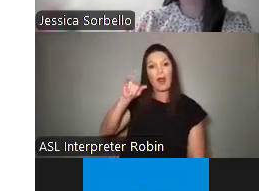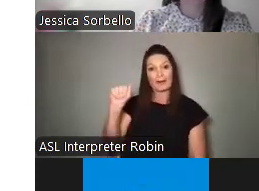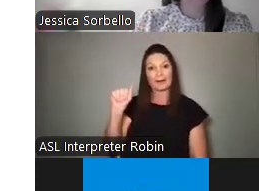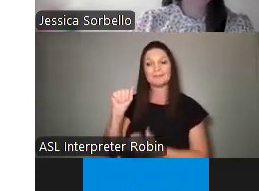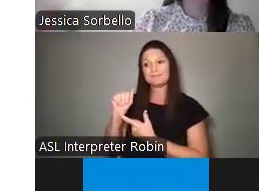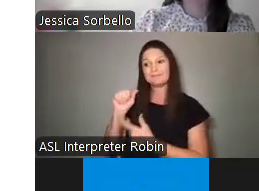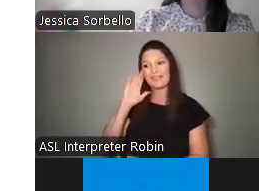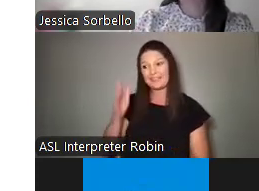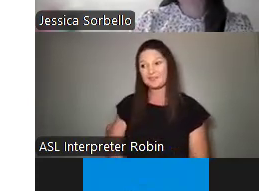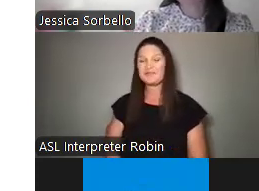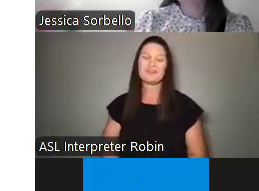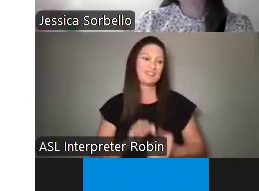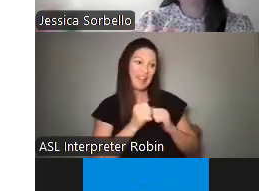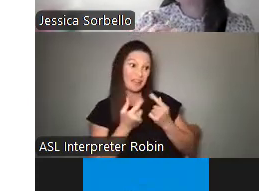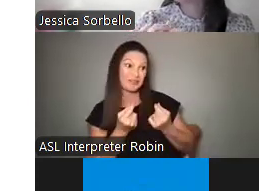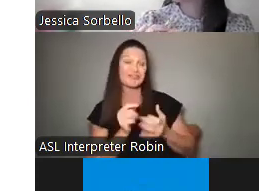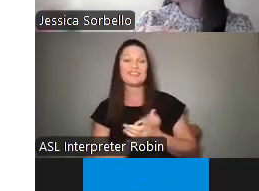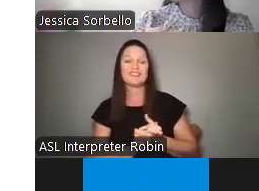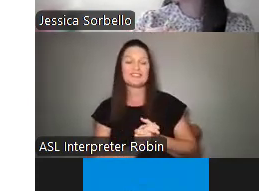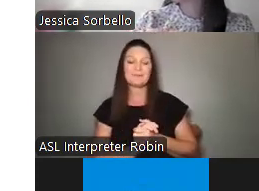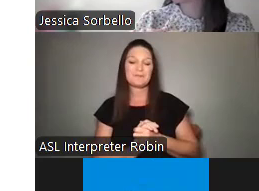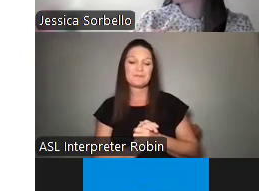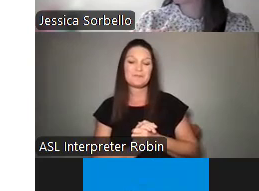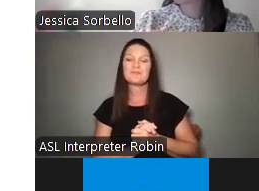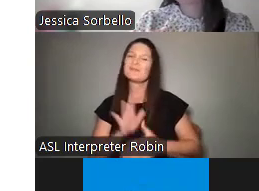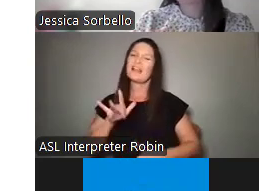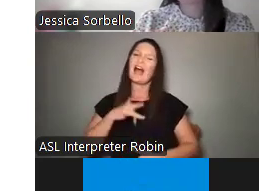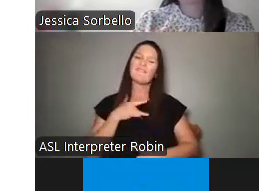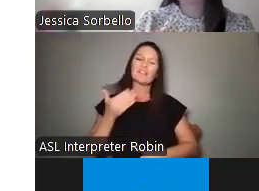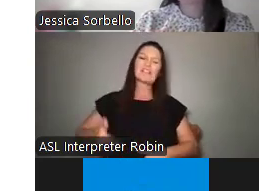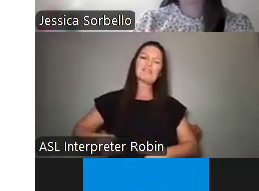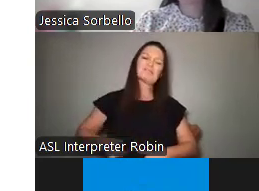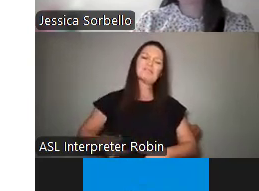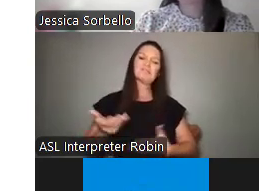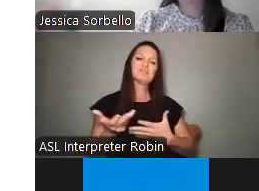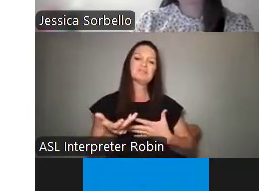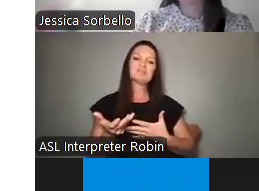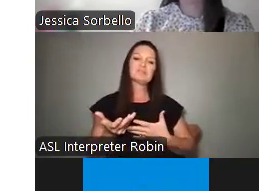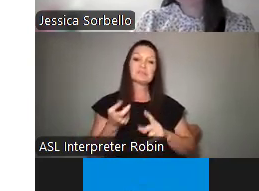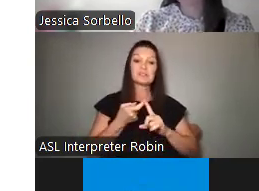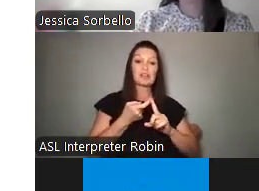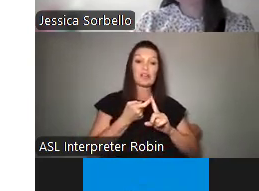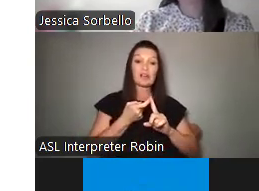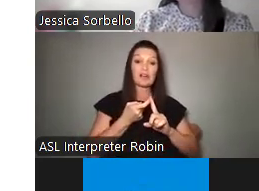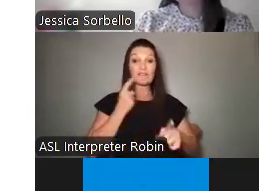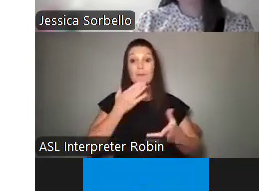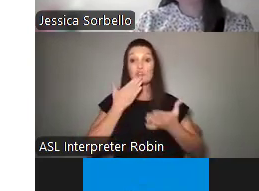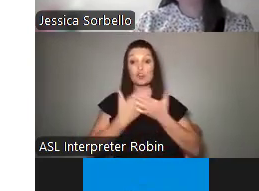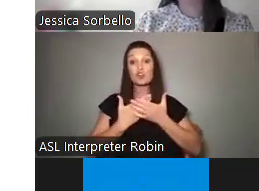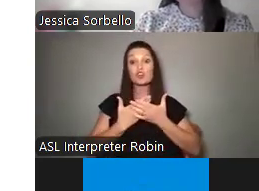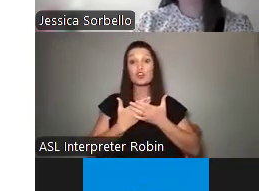of good intention, I would tell her you don't want to risk loosing your job and maybe during your work hours